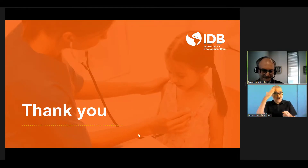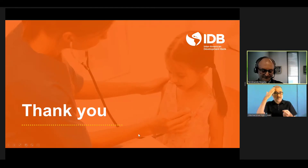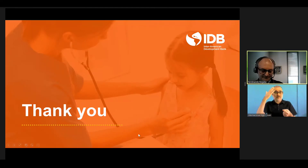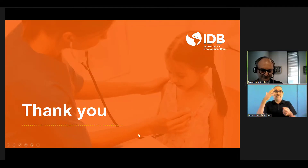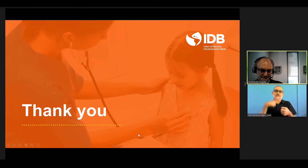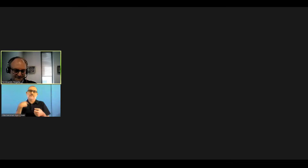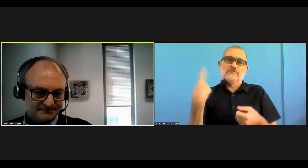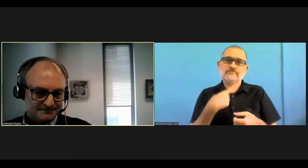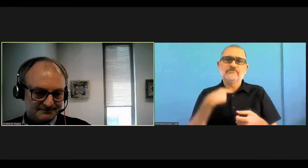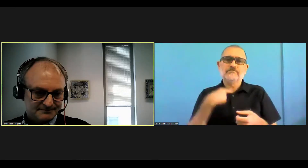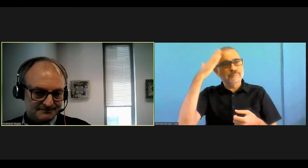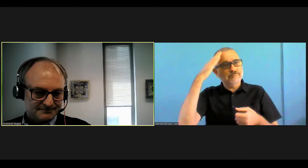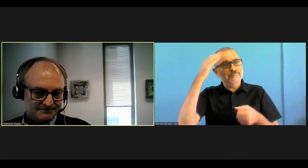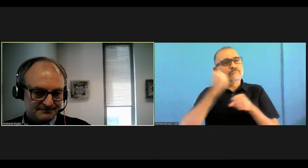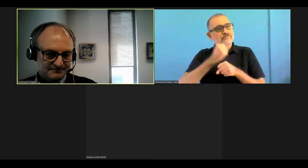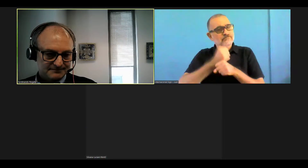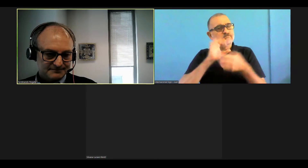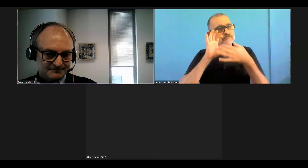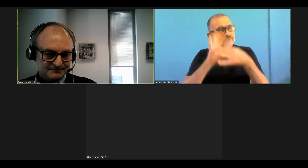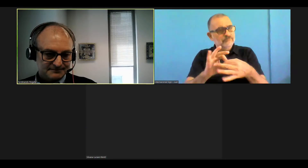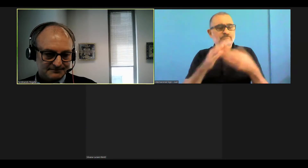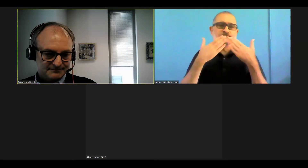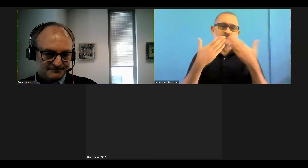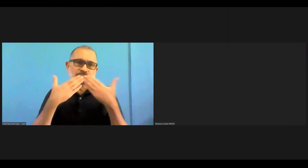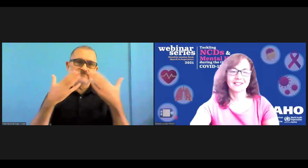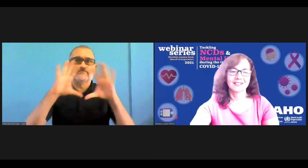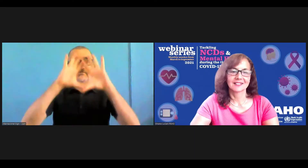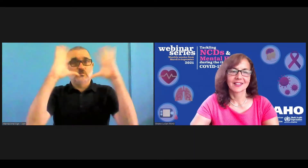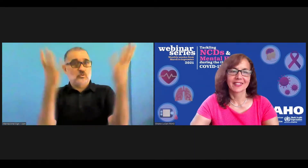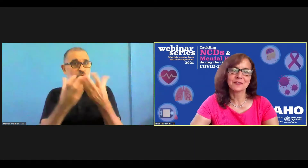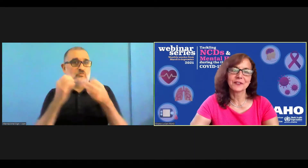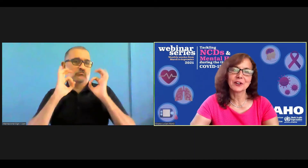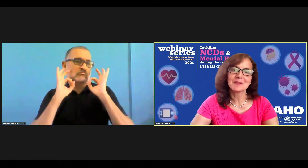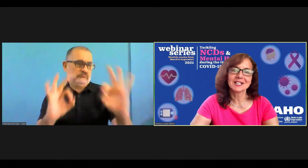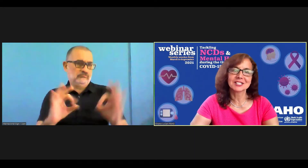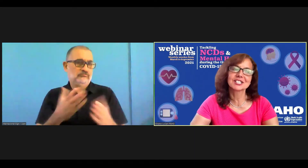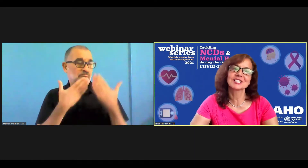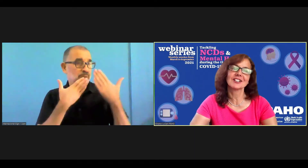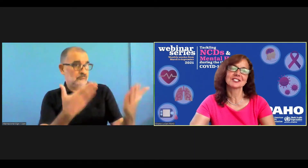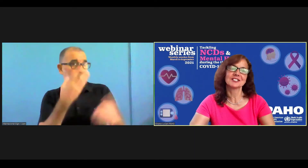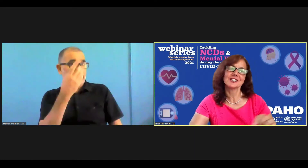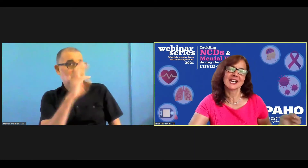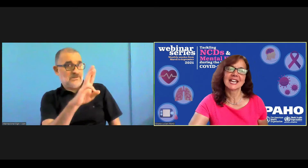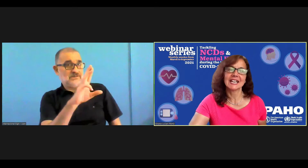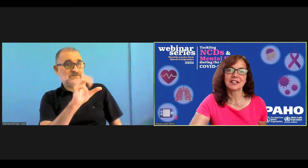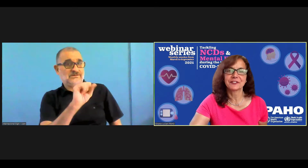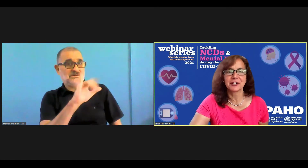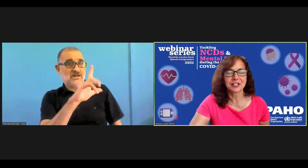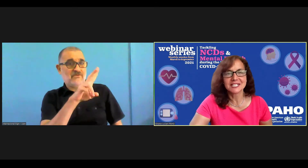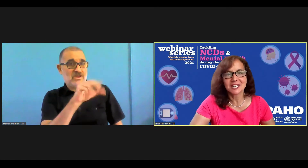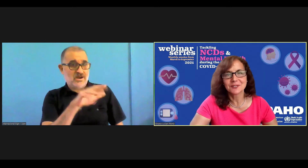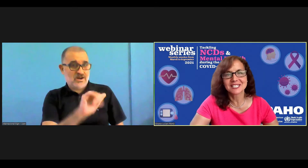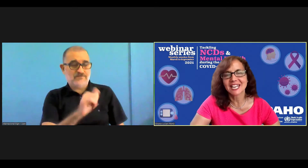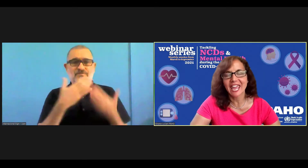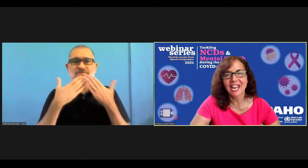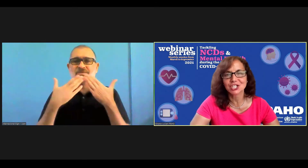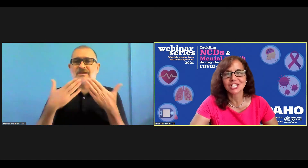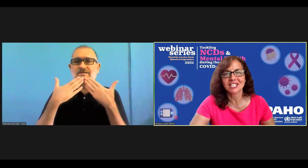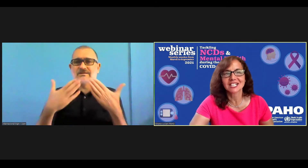Thank you very much, Dr. Regalia, for your continuous dedication and